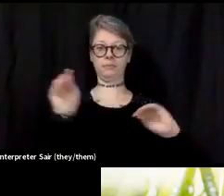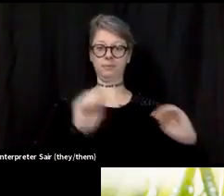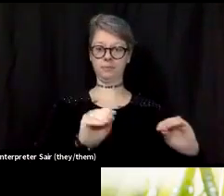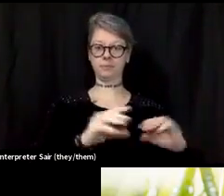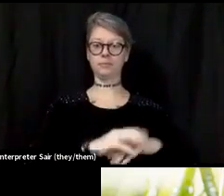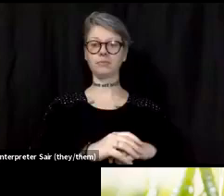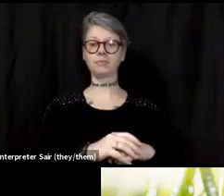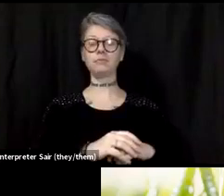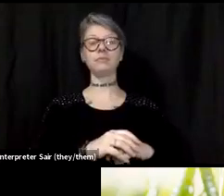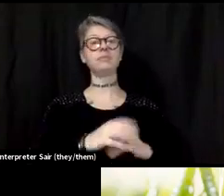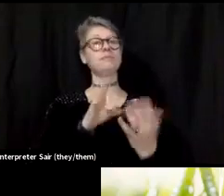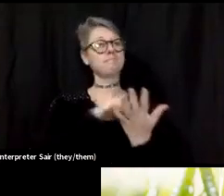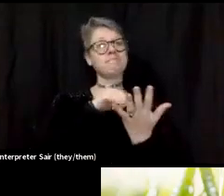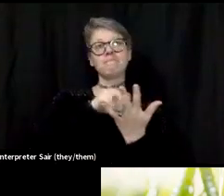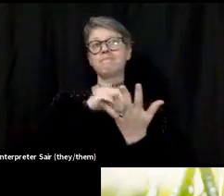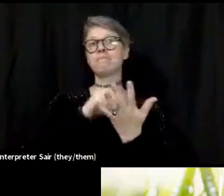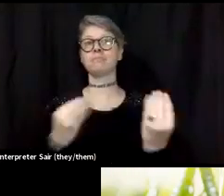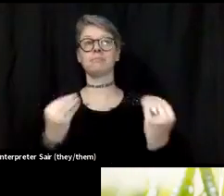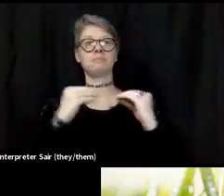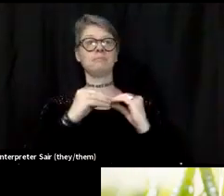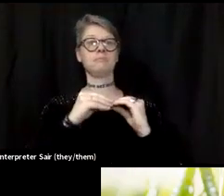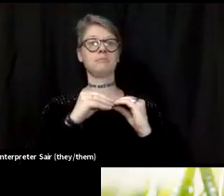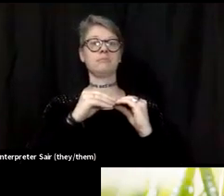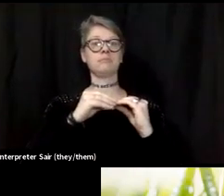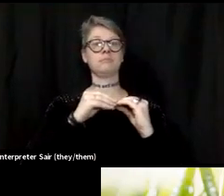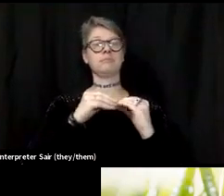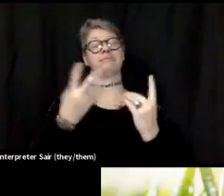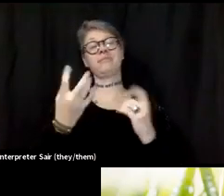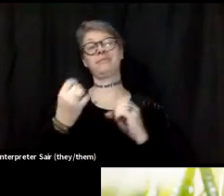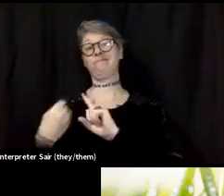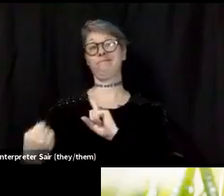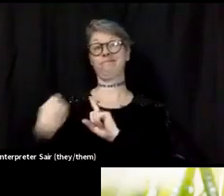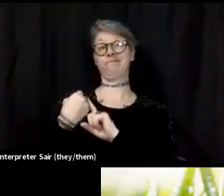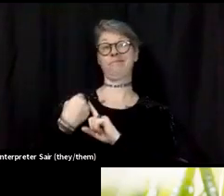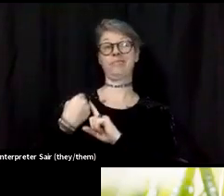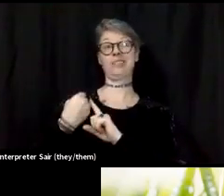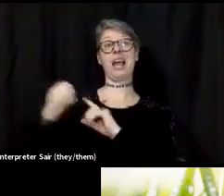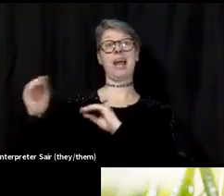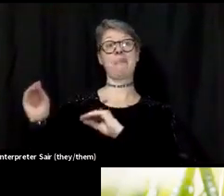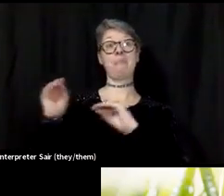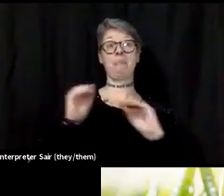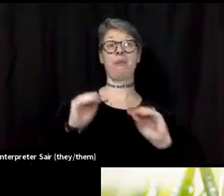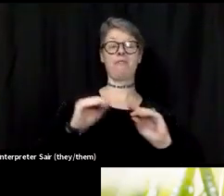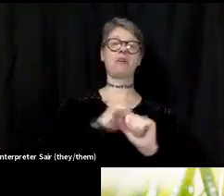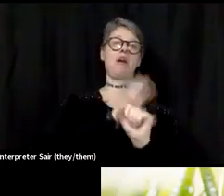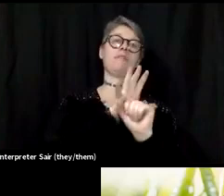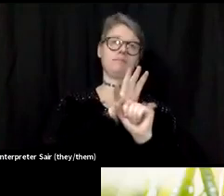ago. . And I'm good . And I'm getting to know this place a lot more code cold place a lot more covert kind of hit right as we moved.